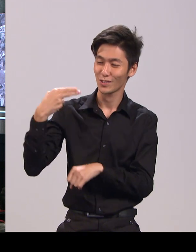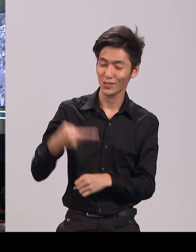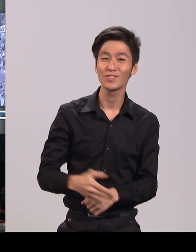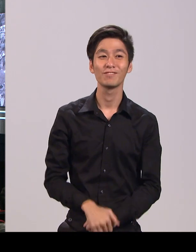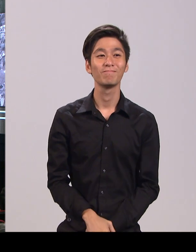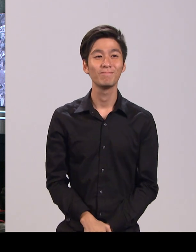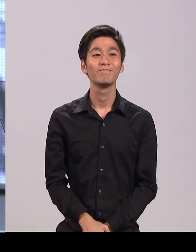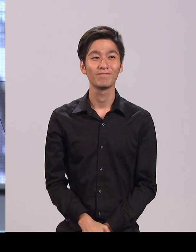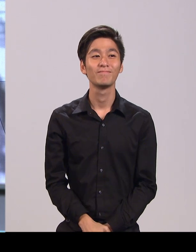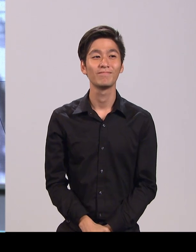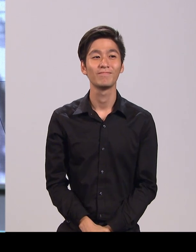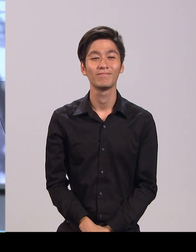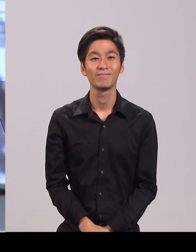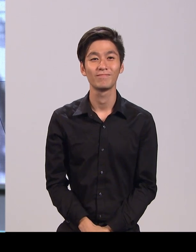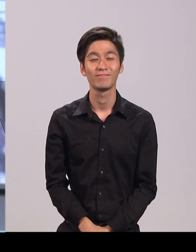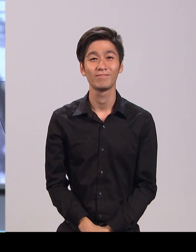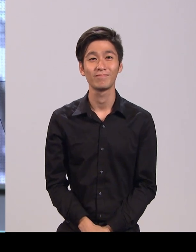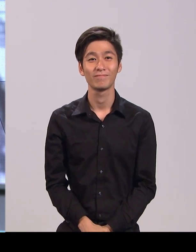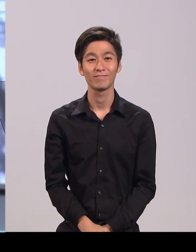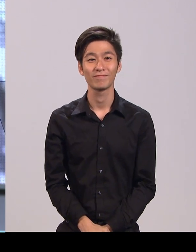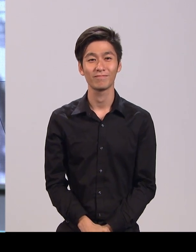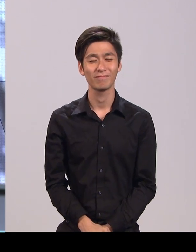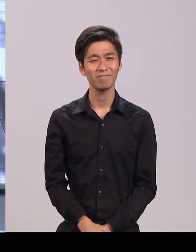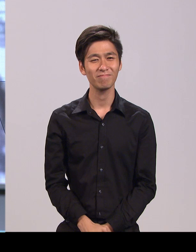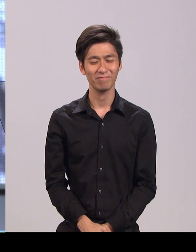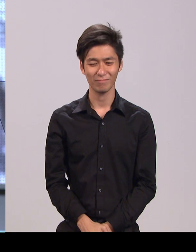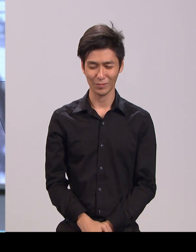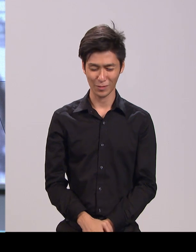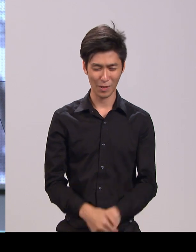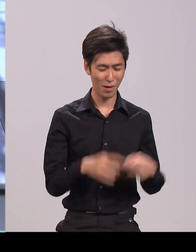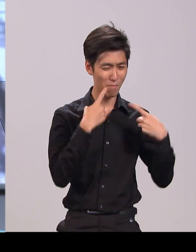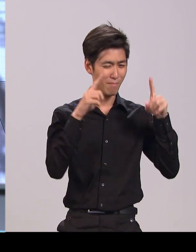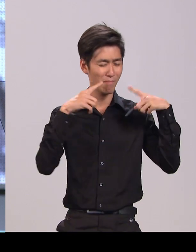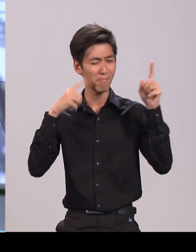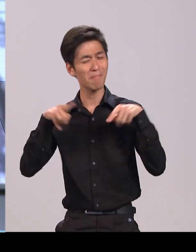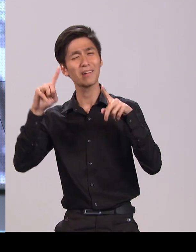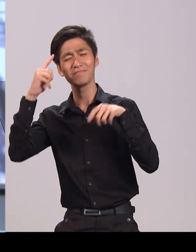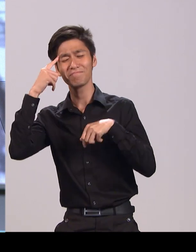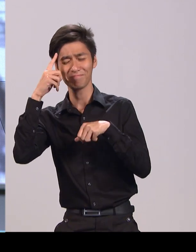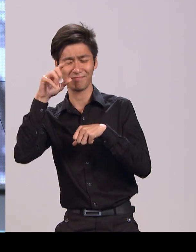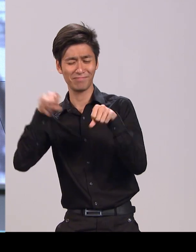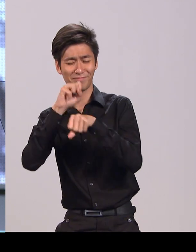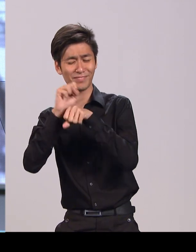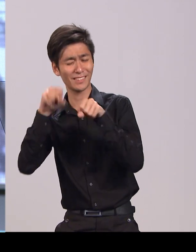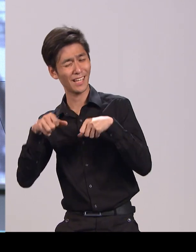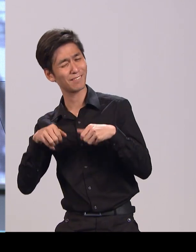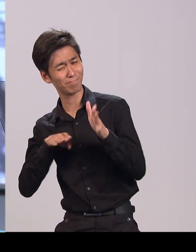After such highs, we might think, can things get any better after SG50? Can the best yet to come?